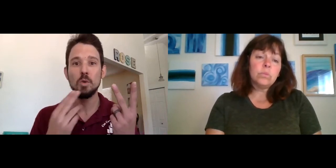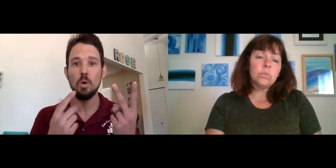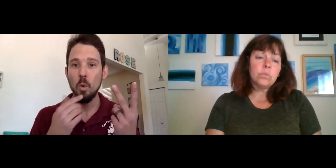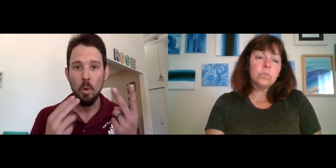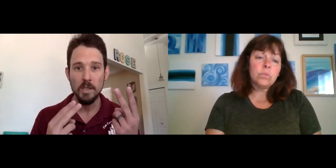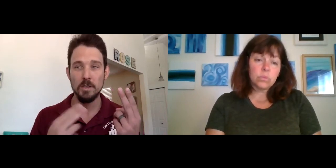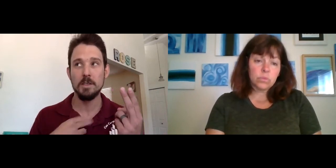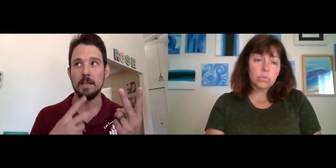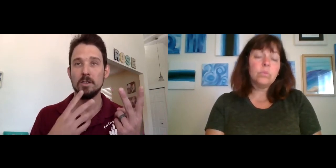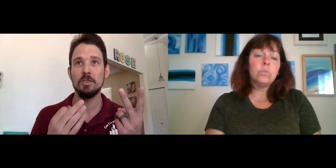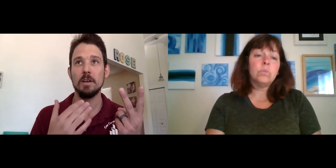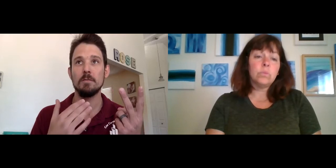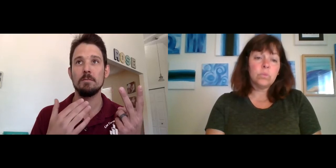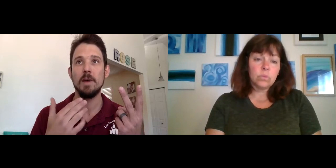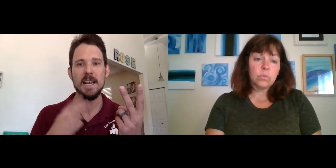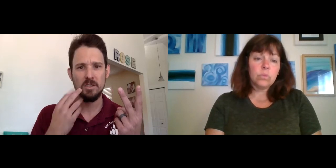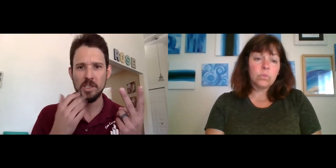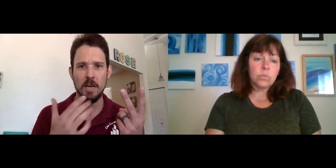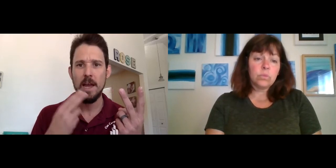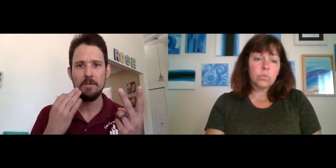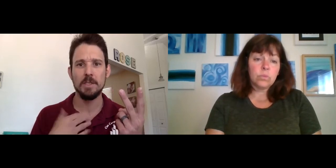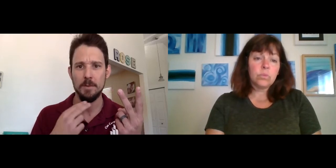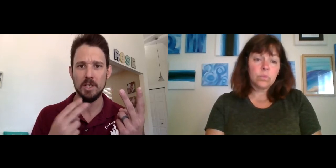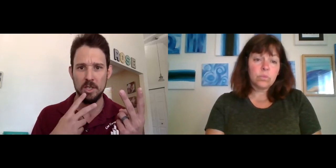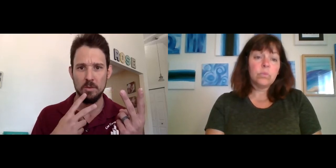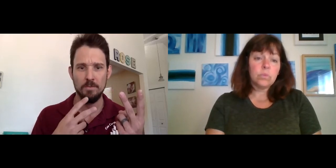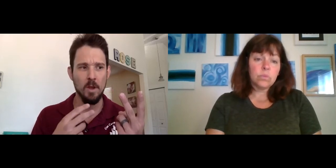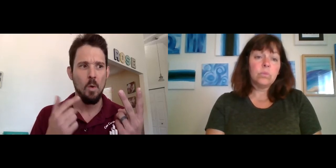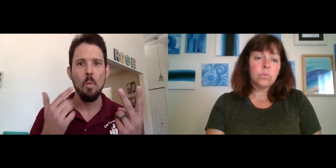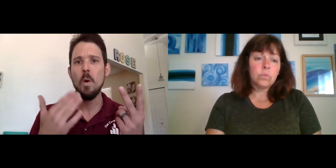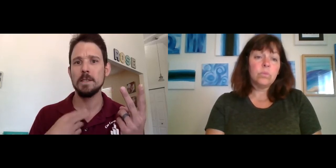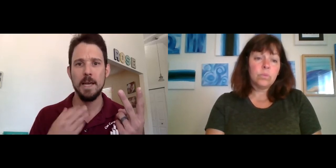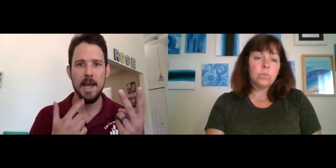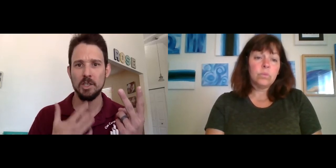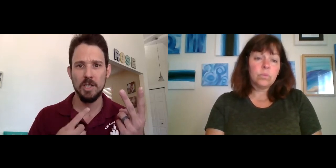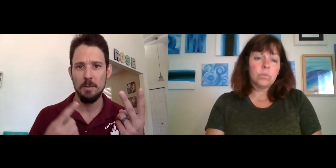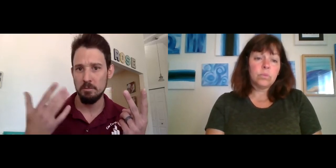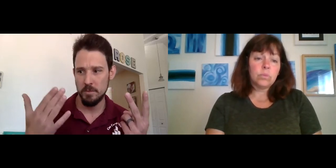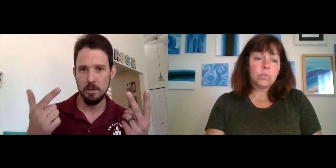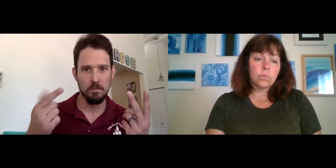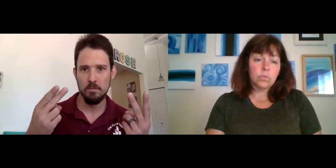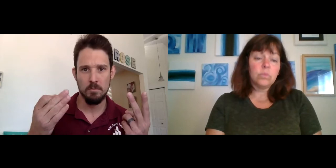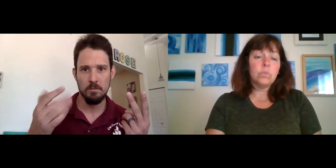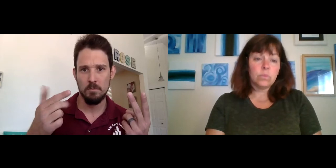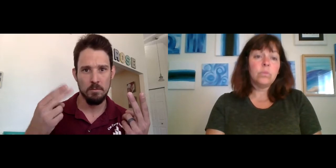questions we answer every time you cue, "What is the handshape?"